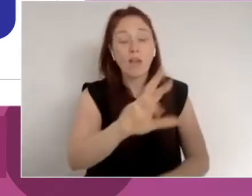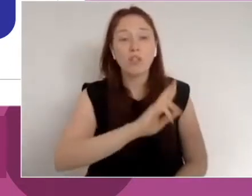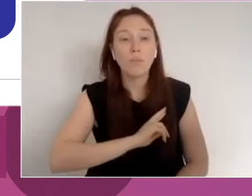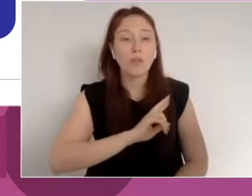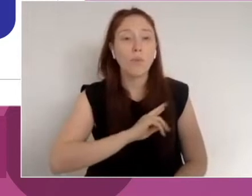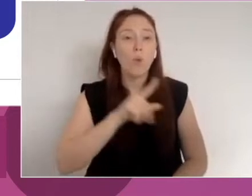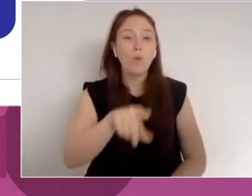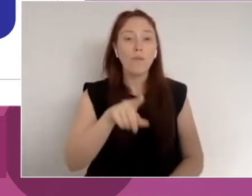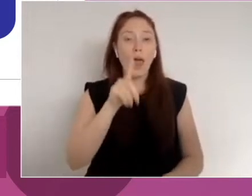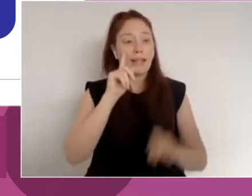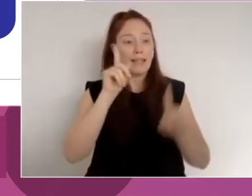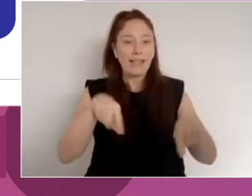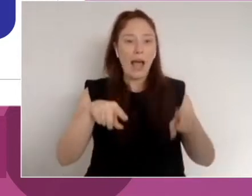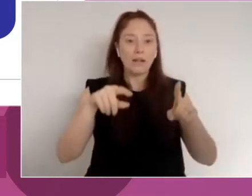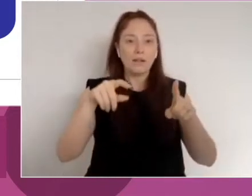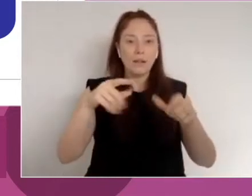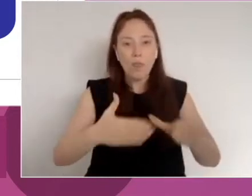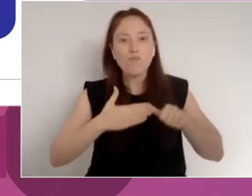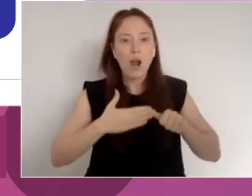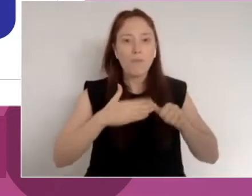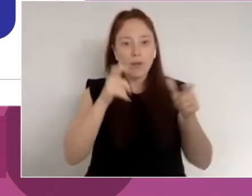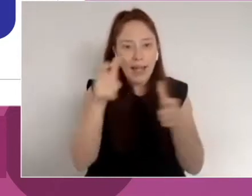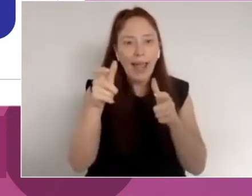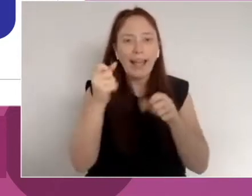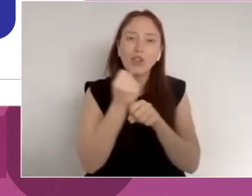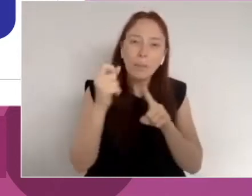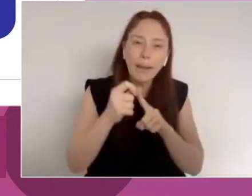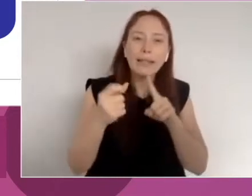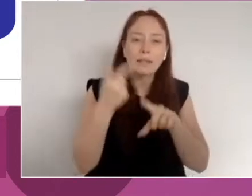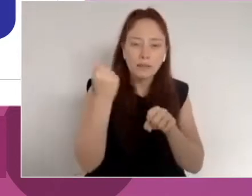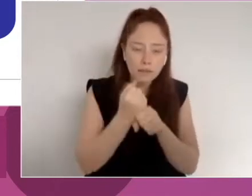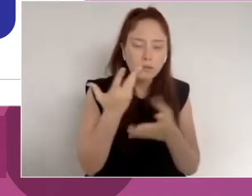point - primary care and GPs, etc. And then we have to somehow work out how we work together.